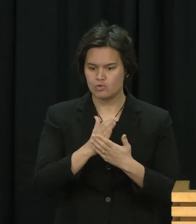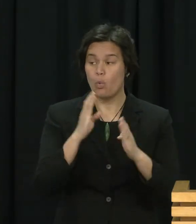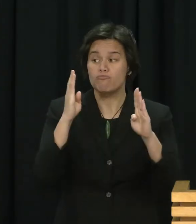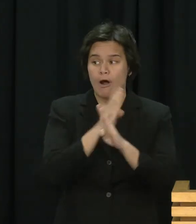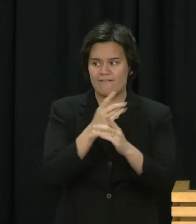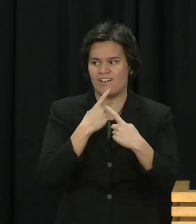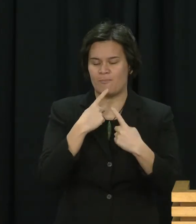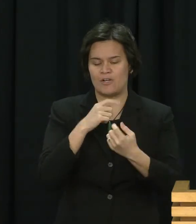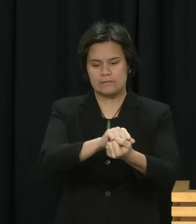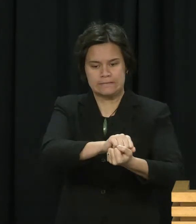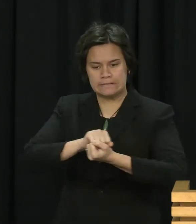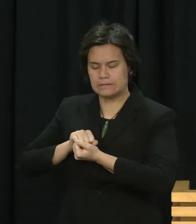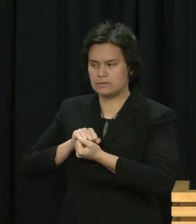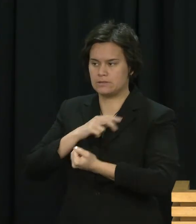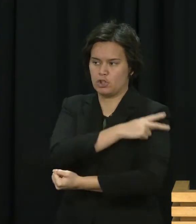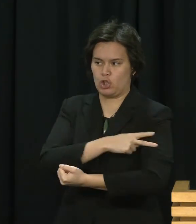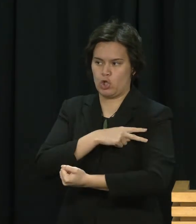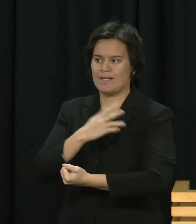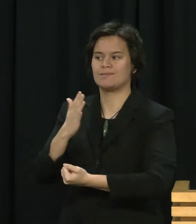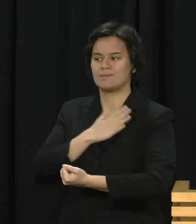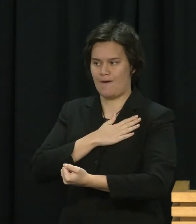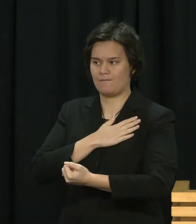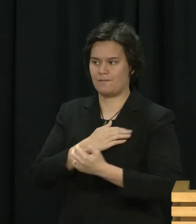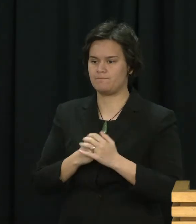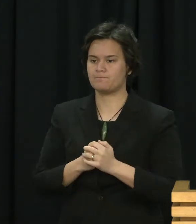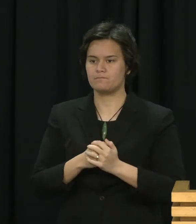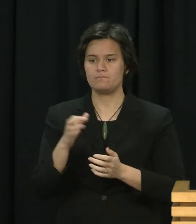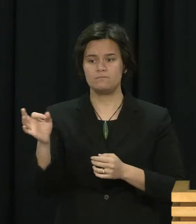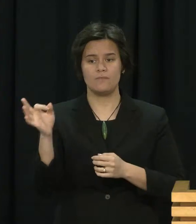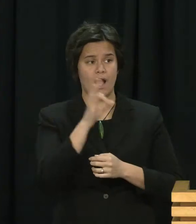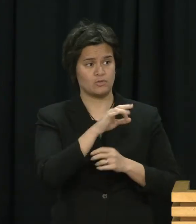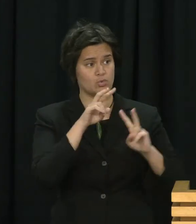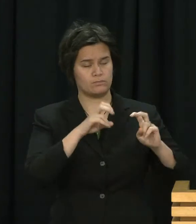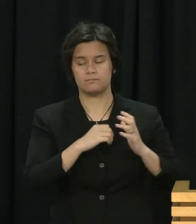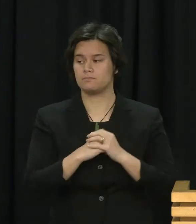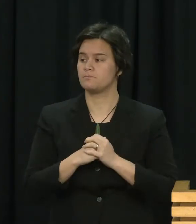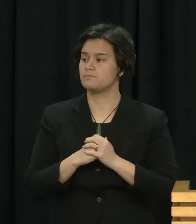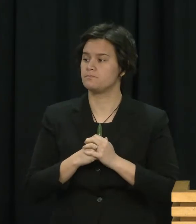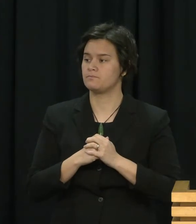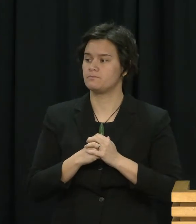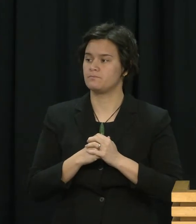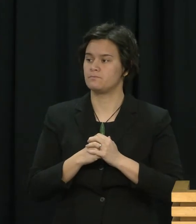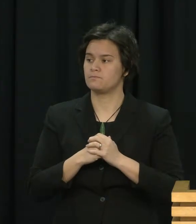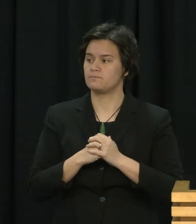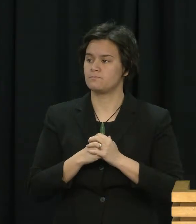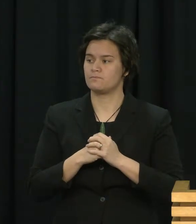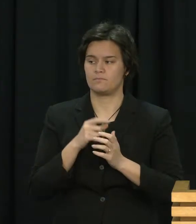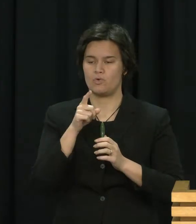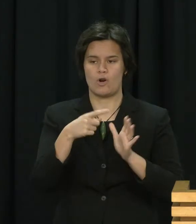can rest assured that all DHBs are incredibly focused on making sure that all the private information they have